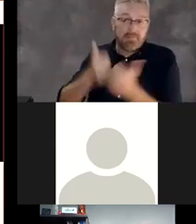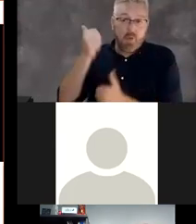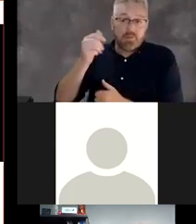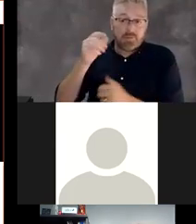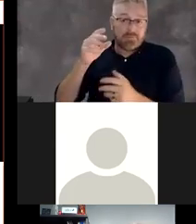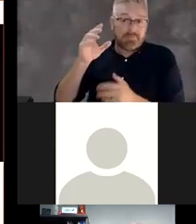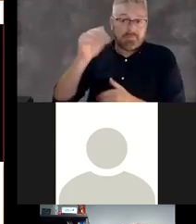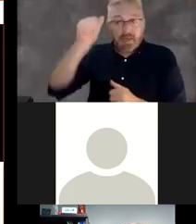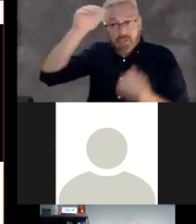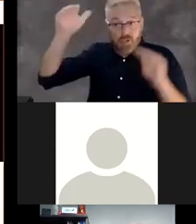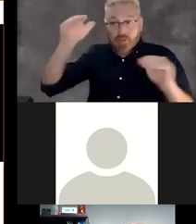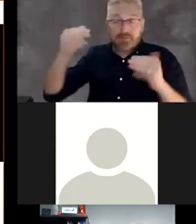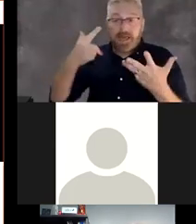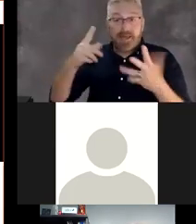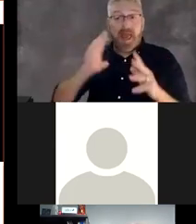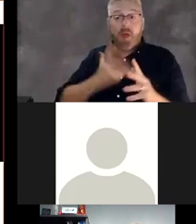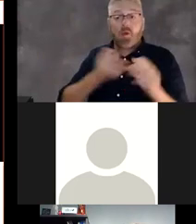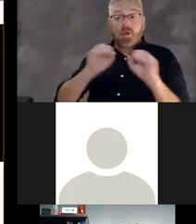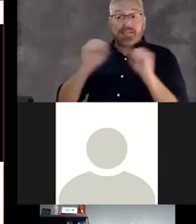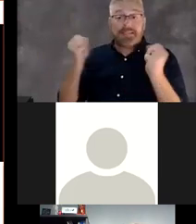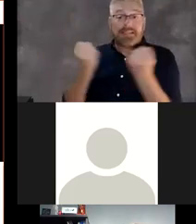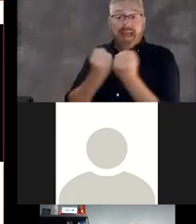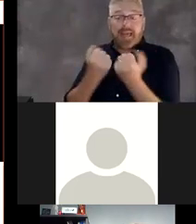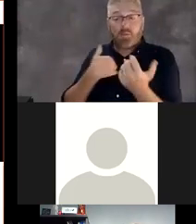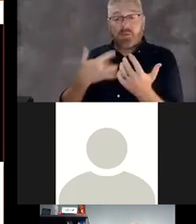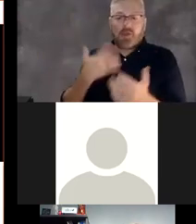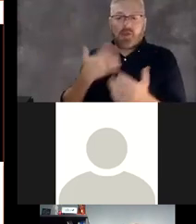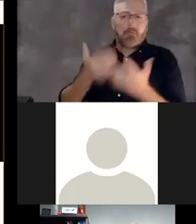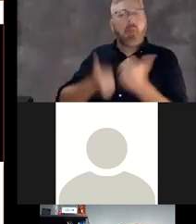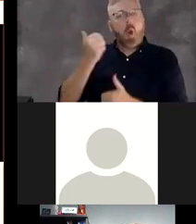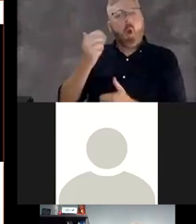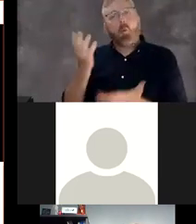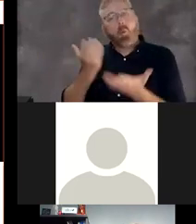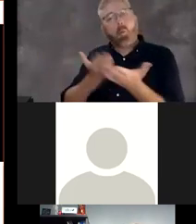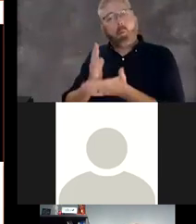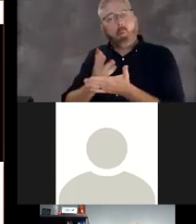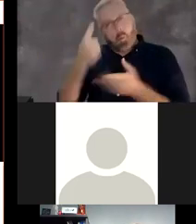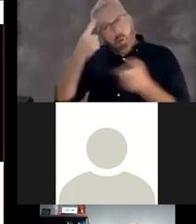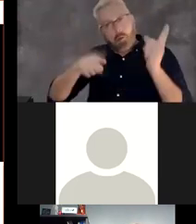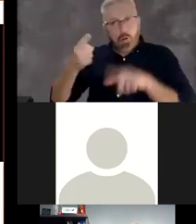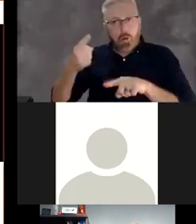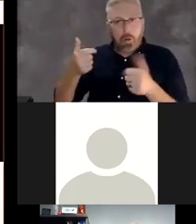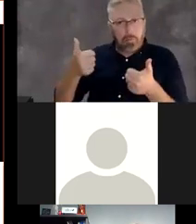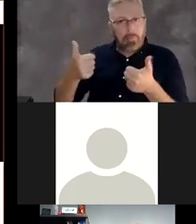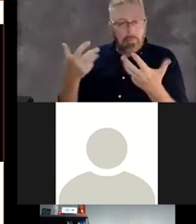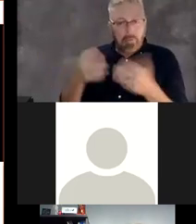GENERALLY AS A VOTE WE THINK THAT MOST OF THOSE ARE PROBABLY OKAY. THE LAW SAYS IF YOU ARE